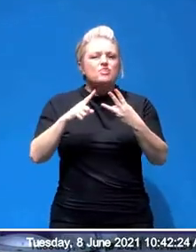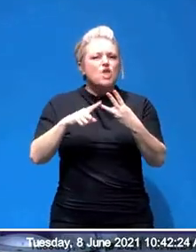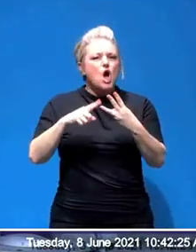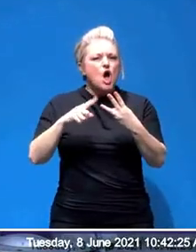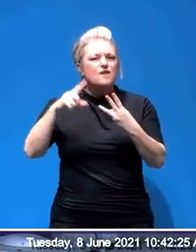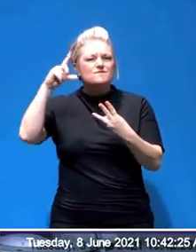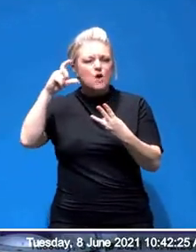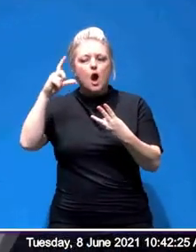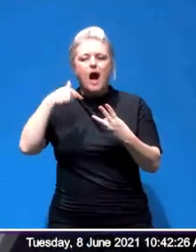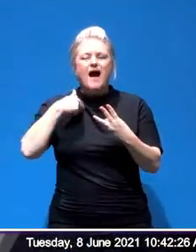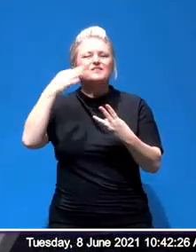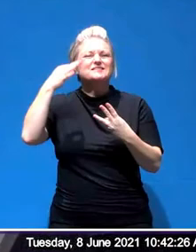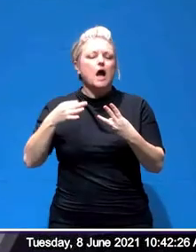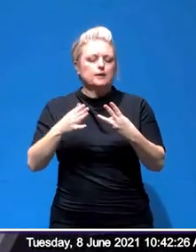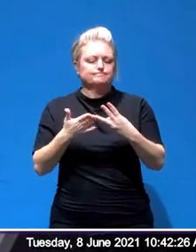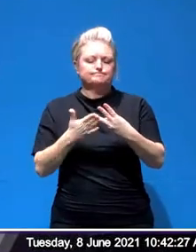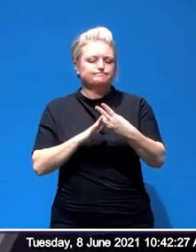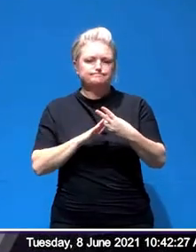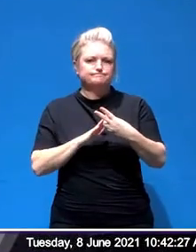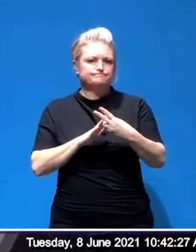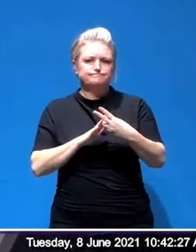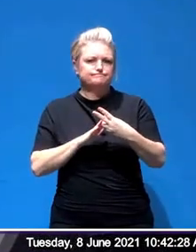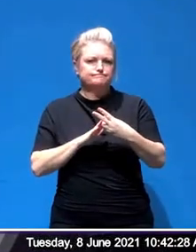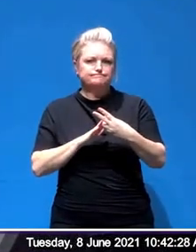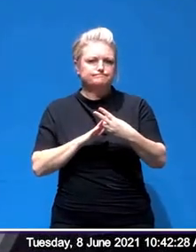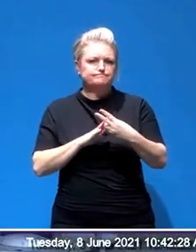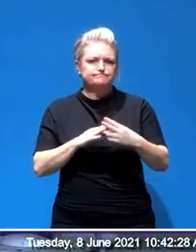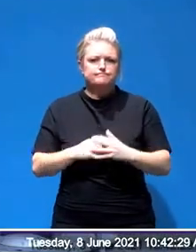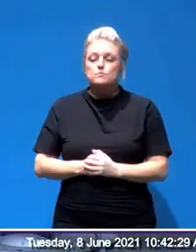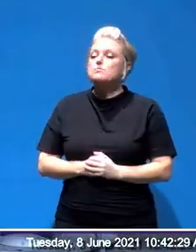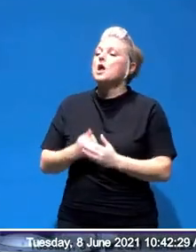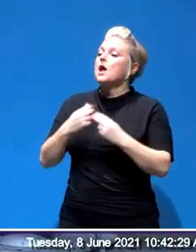the Commissioners will see that. Commissioners, the three photographs, the two that we will show